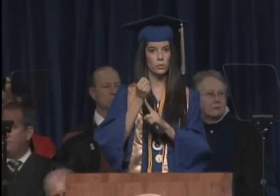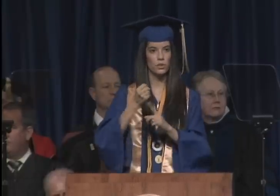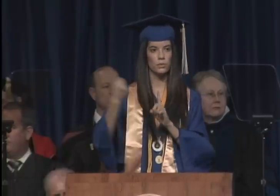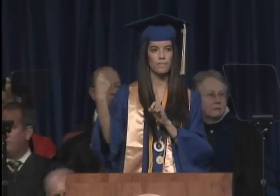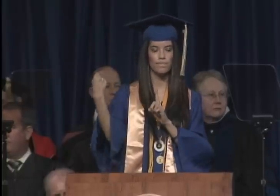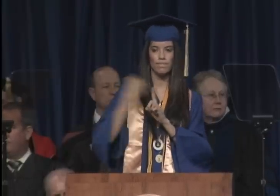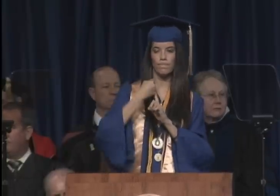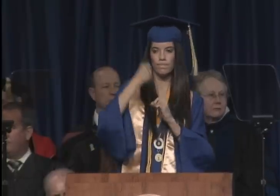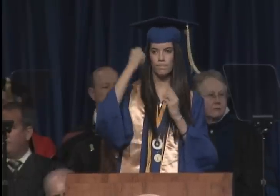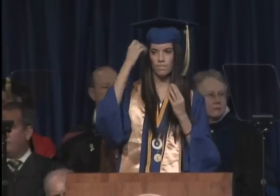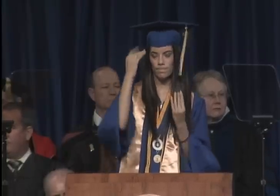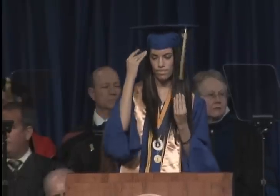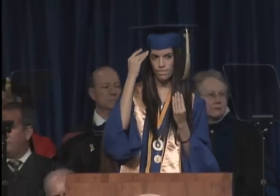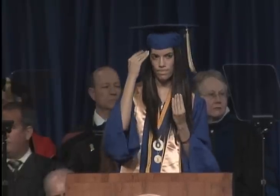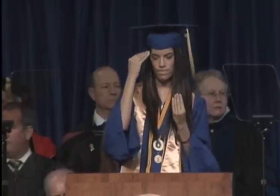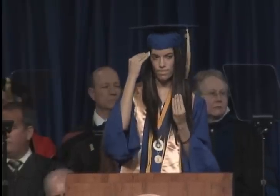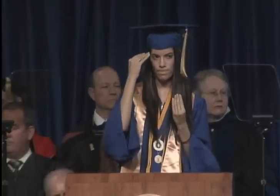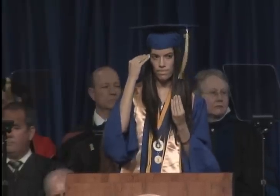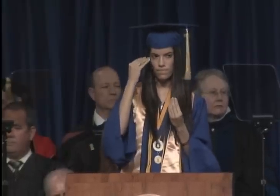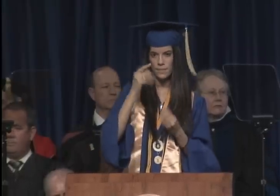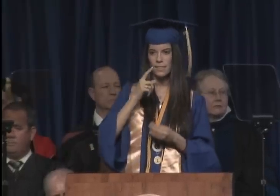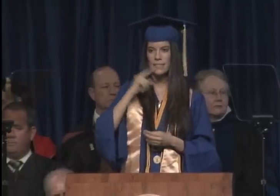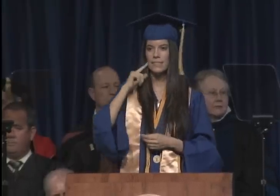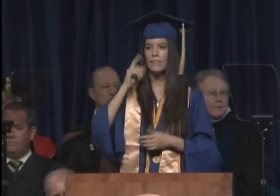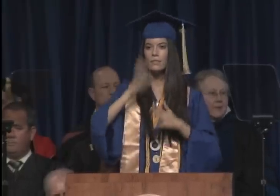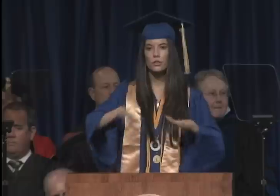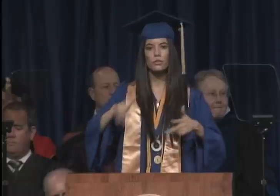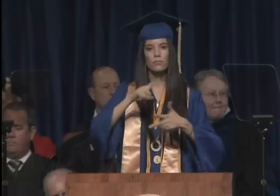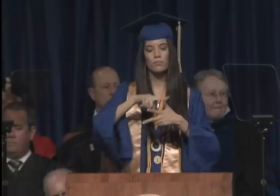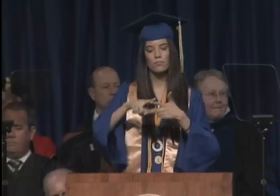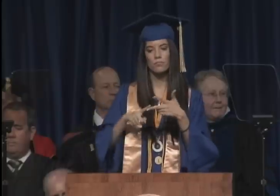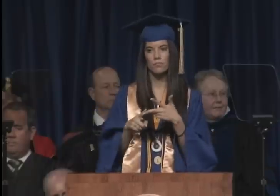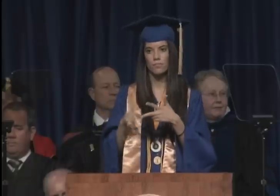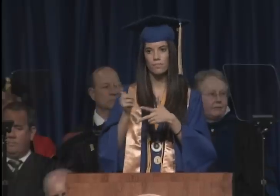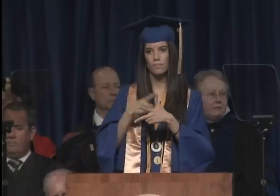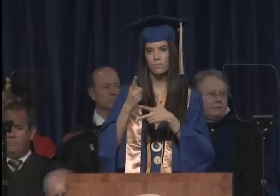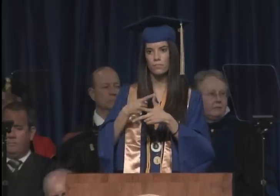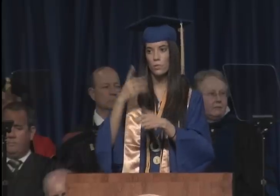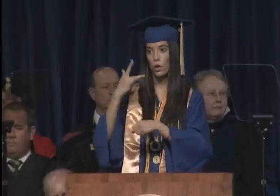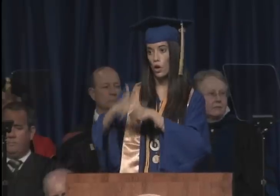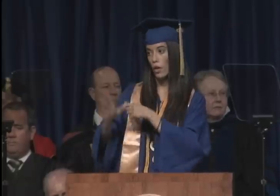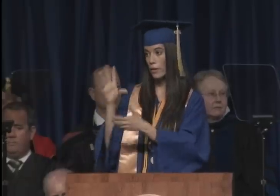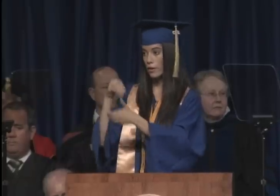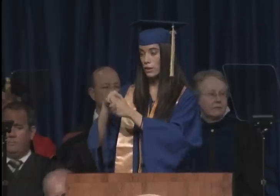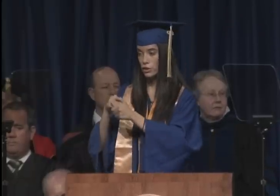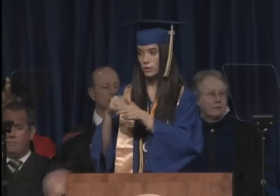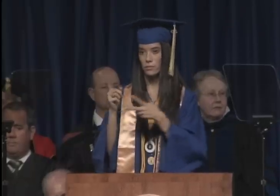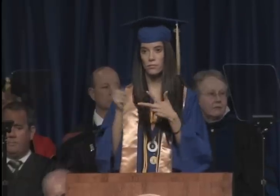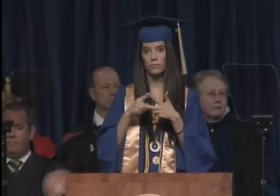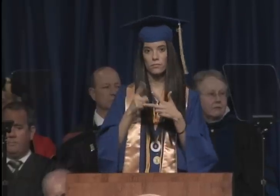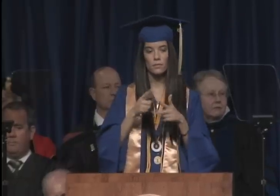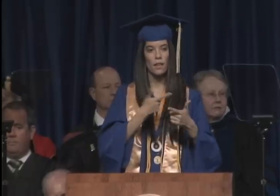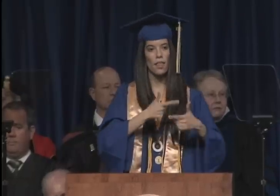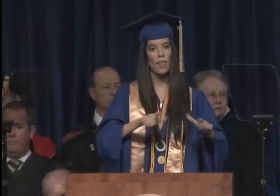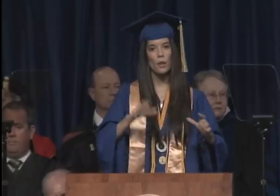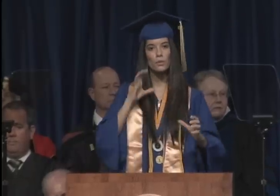It is sobering to reflect on the state of deaf education today. There are many divergent and strongly-held views